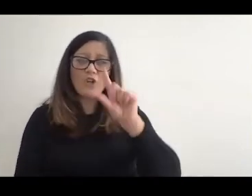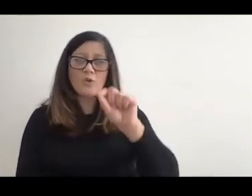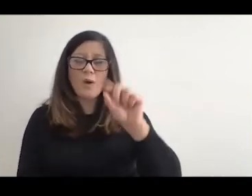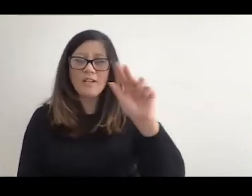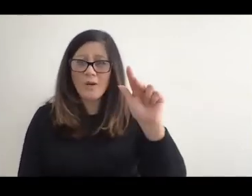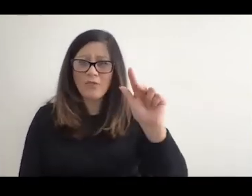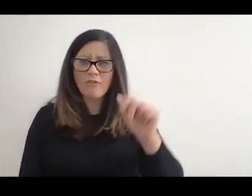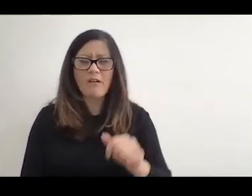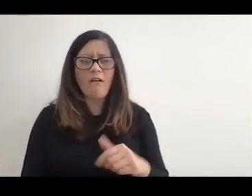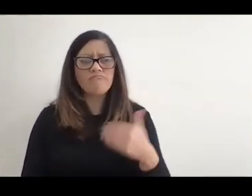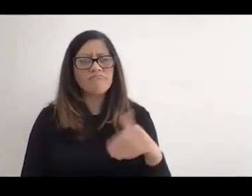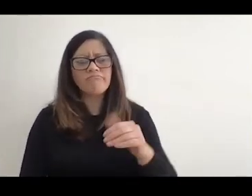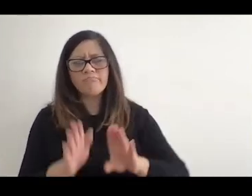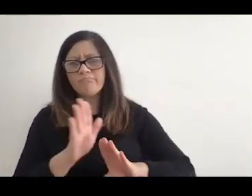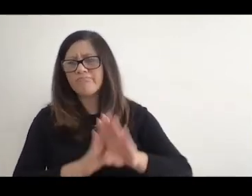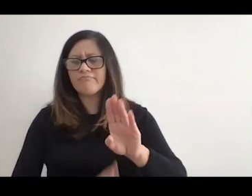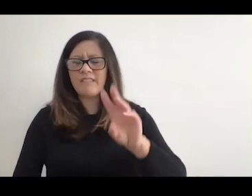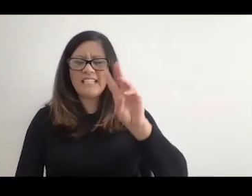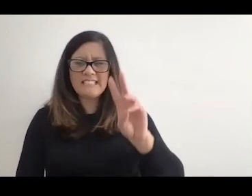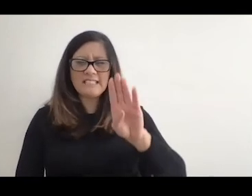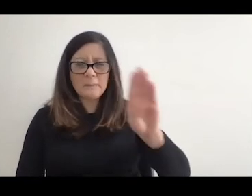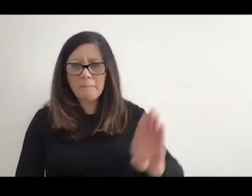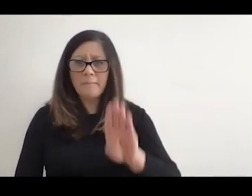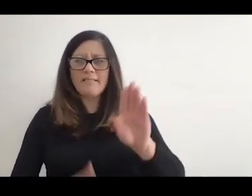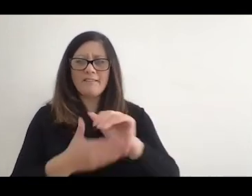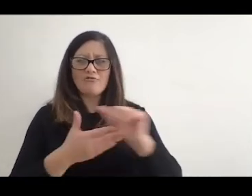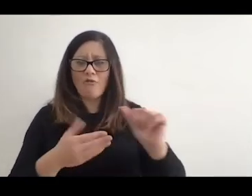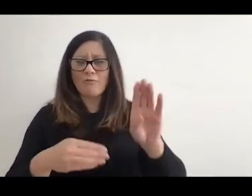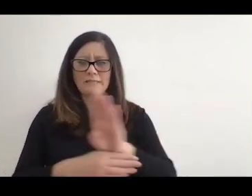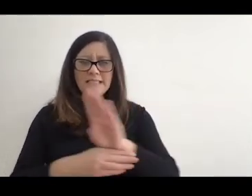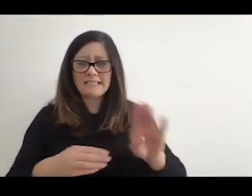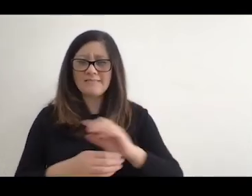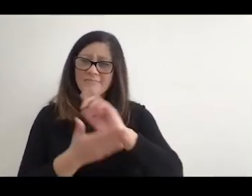A thriving 6 billion dollar industry.